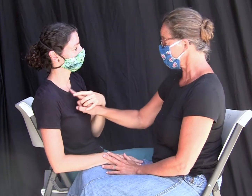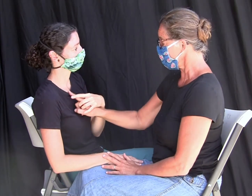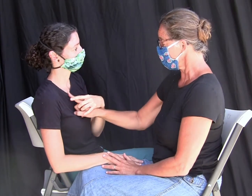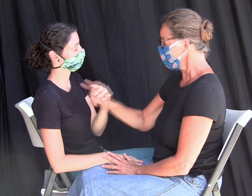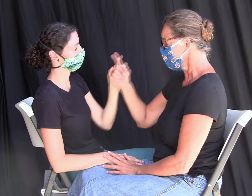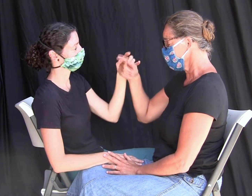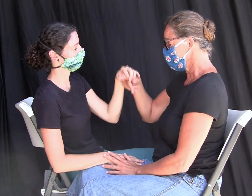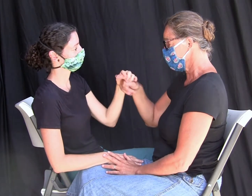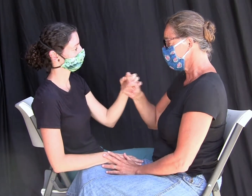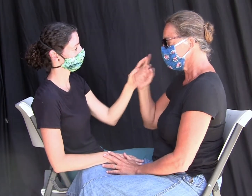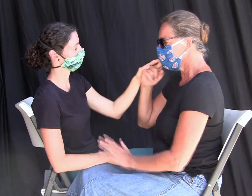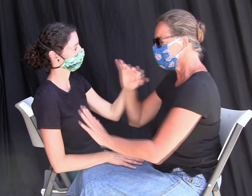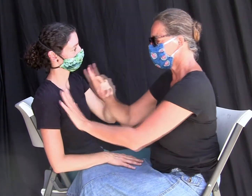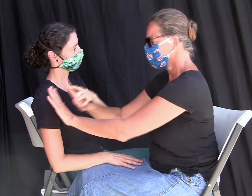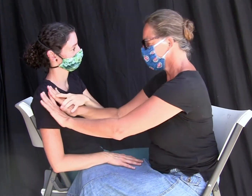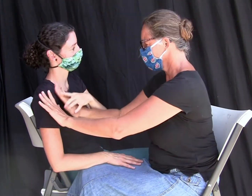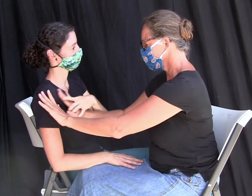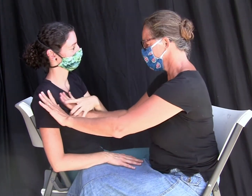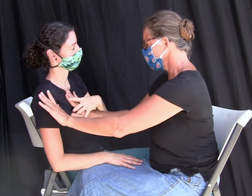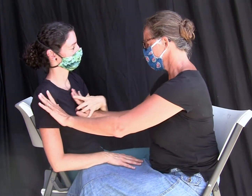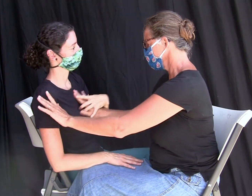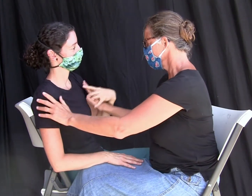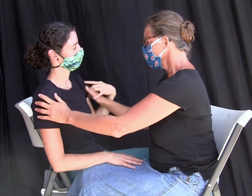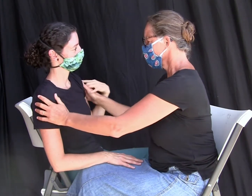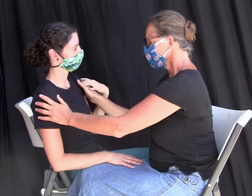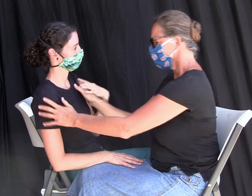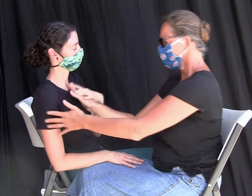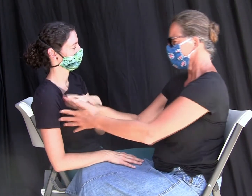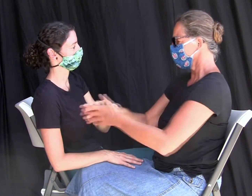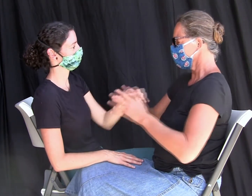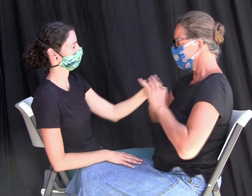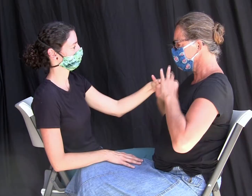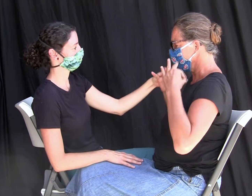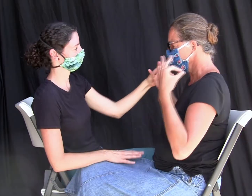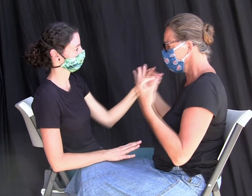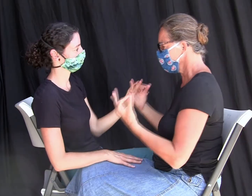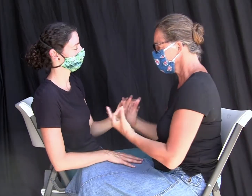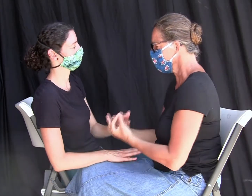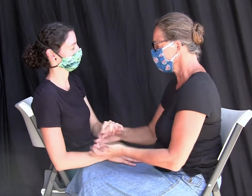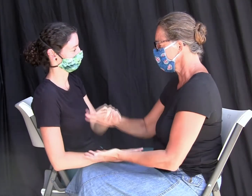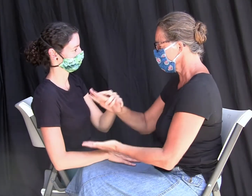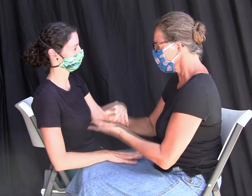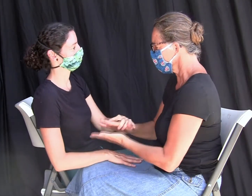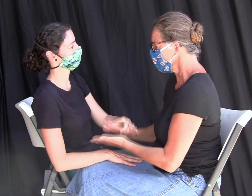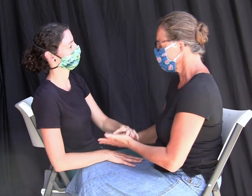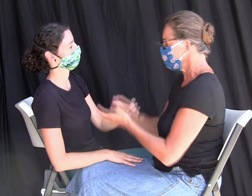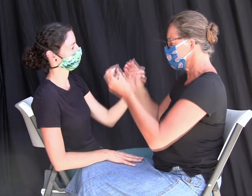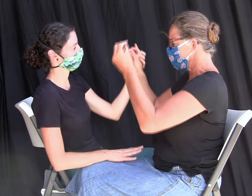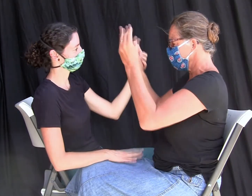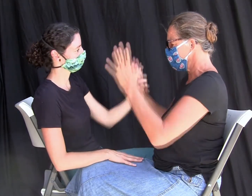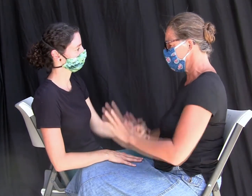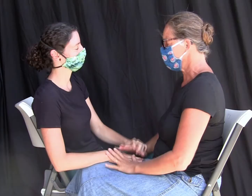Protactile is a language for everyone, including families, schools, and teachers. Anyone can learn it.